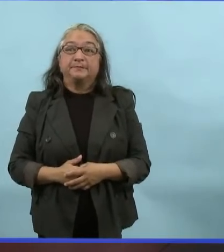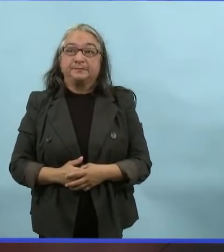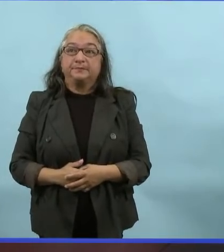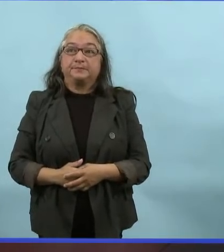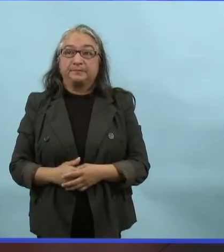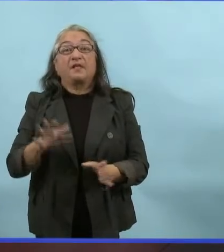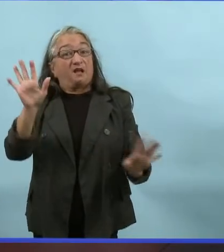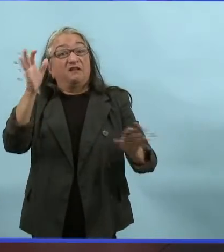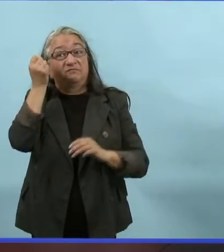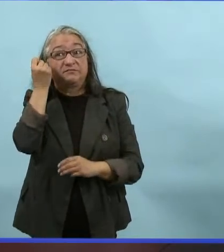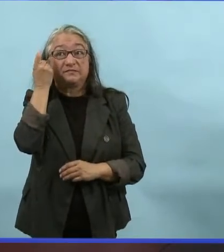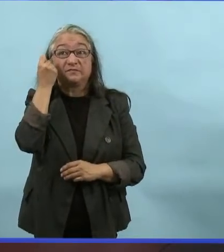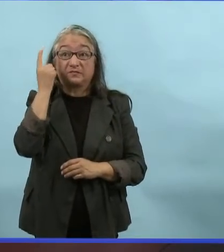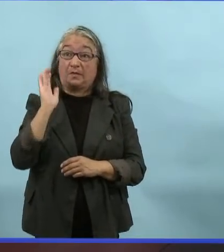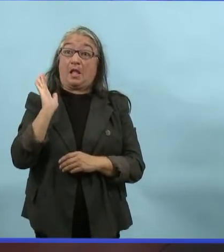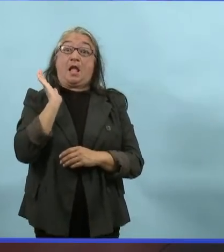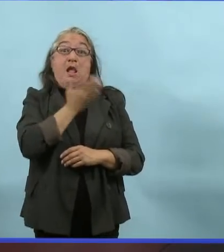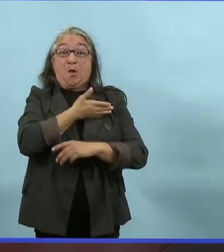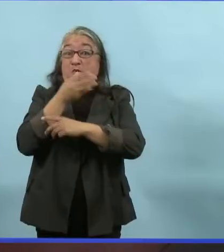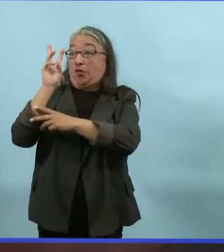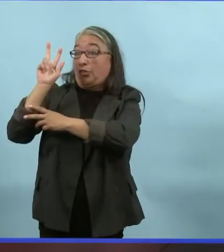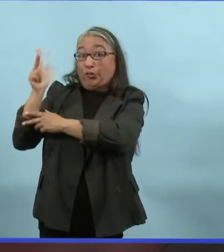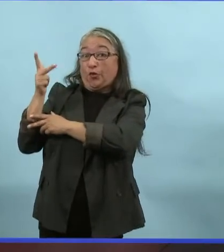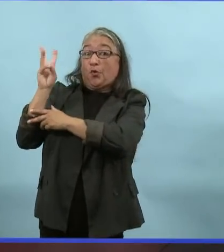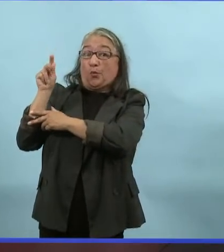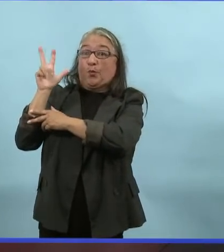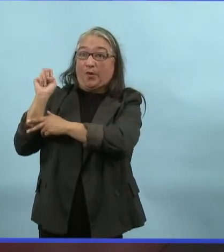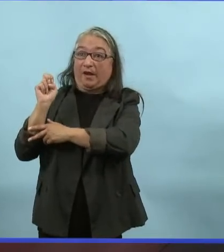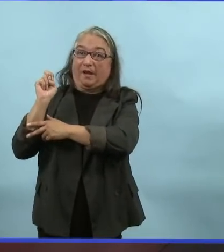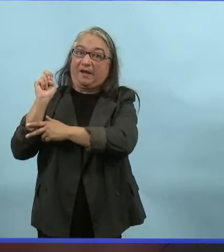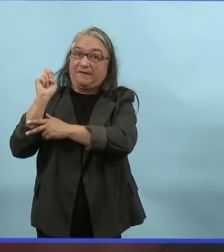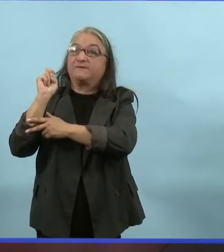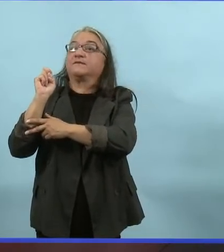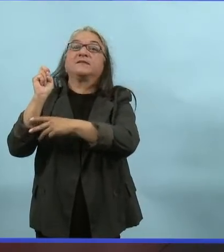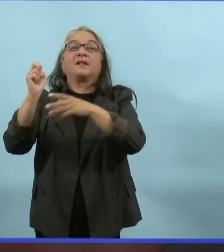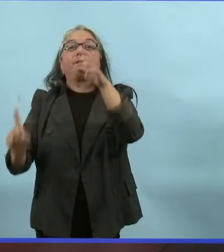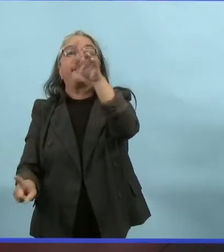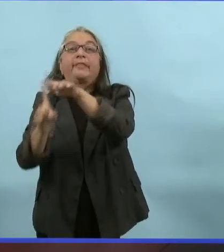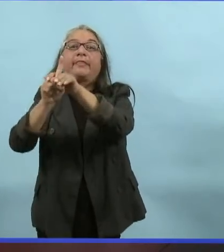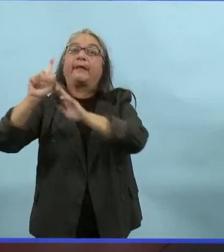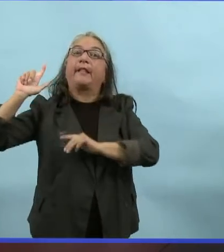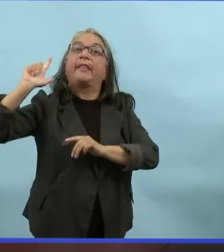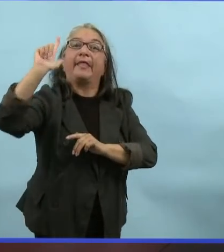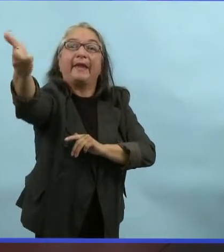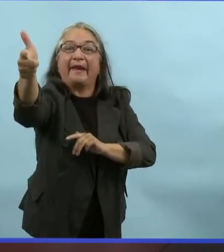third wave so we're late to come out of it but we've been ahead of schedule for our reopen plans